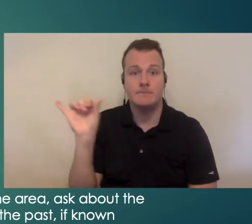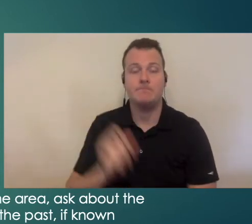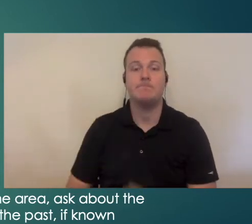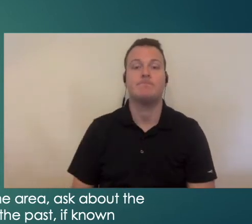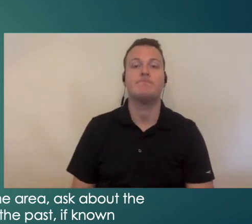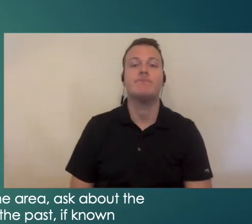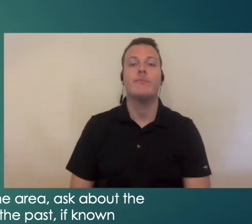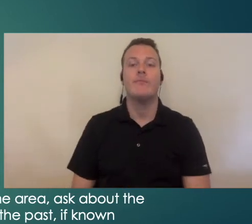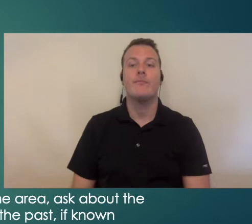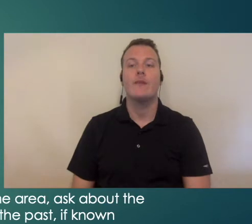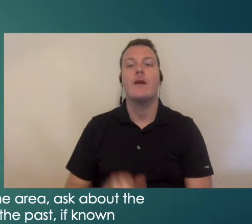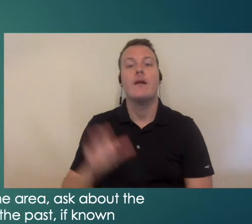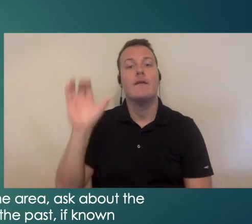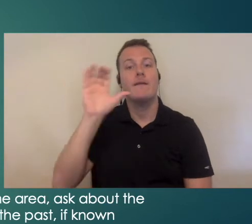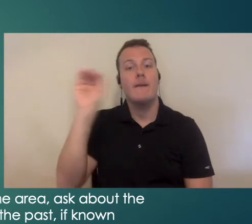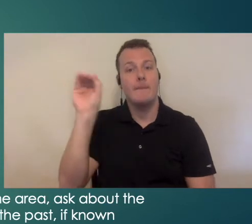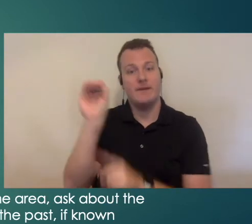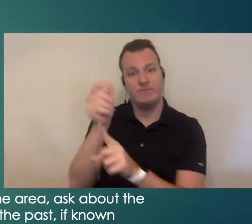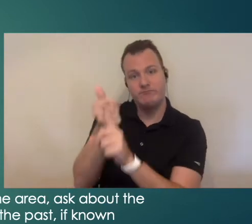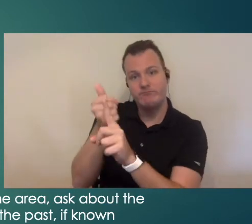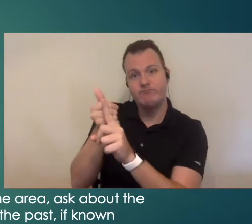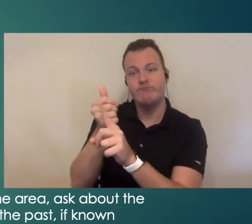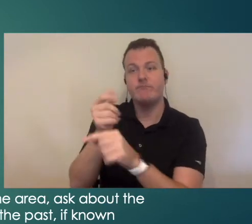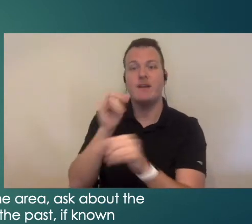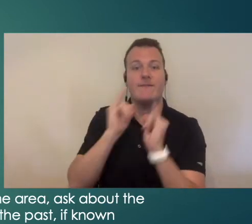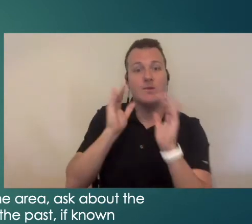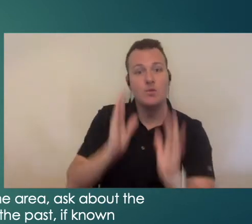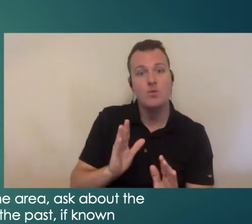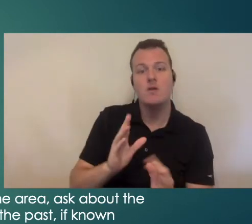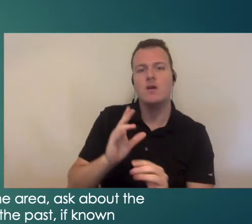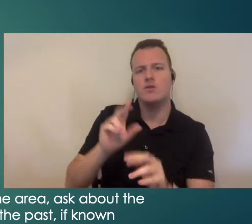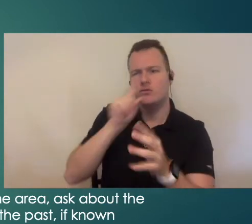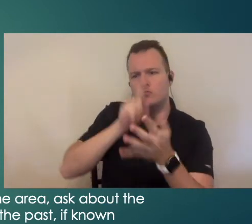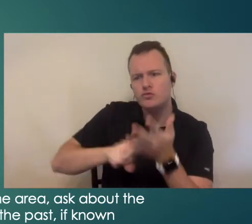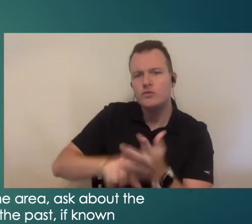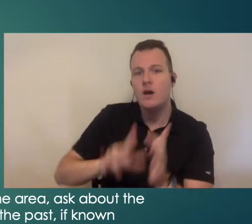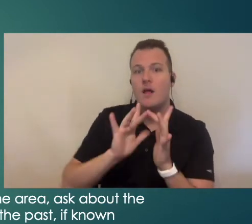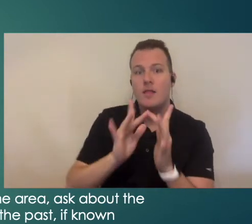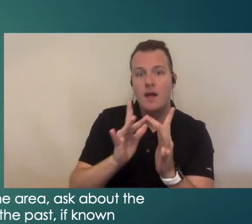When you're researching the company online, and the interviewer, be sure to mimic